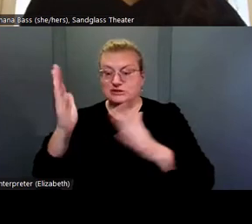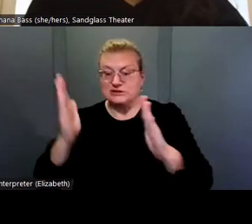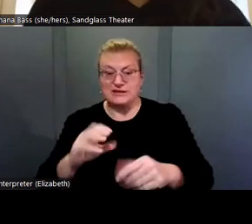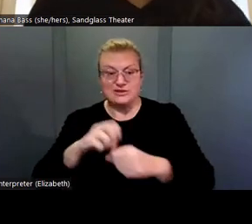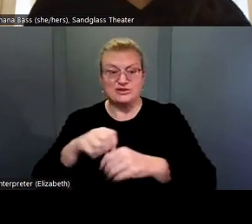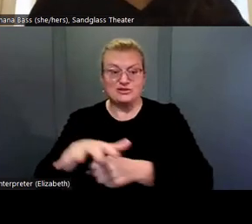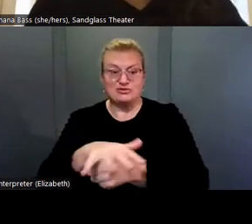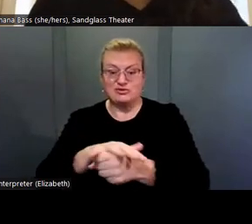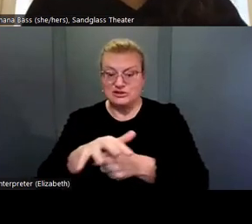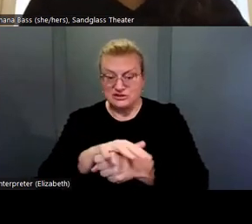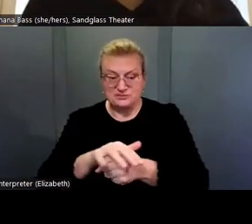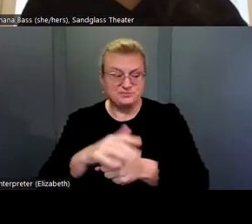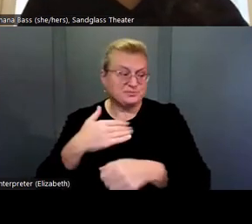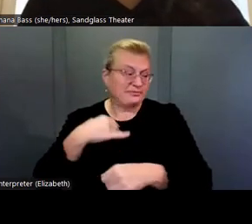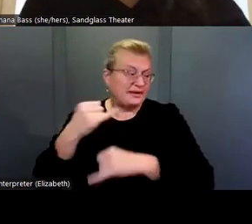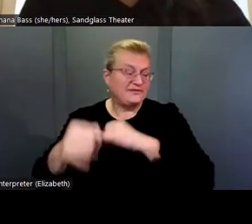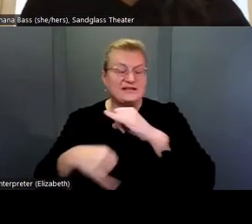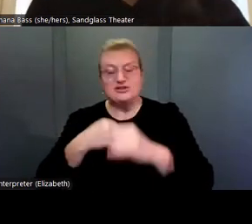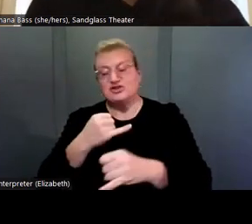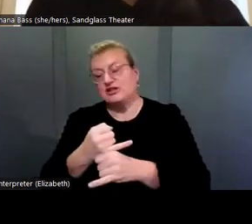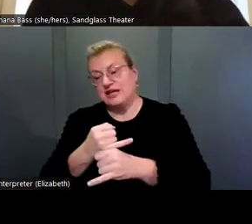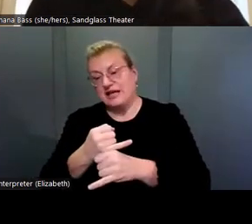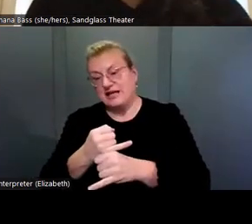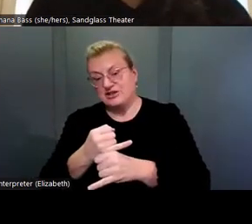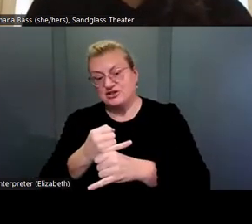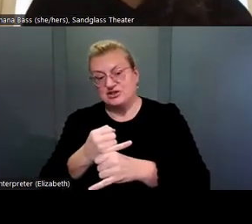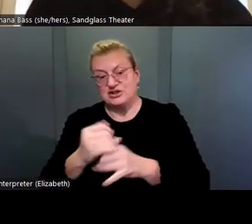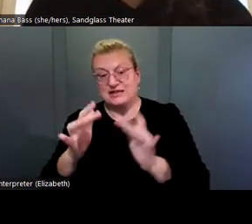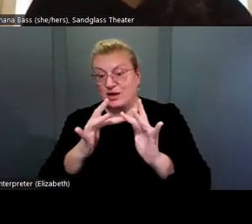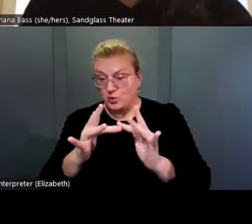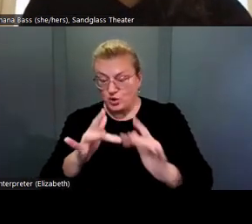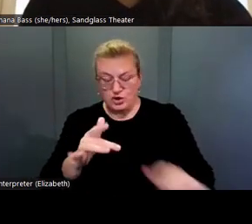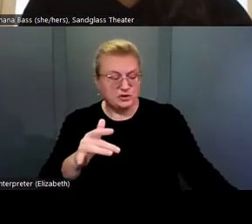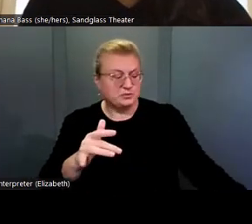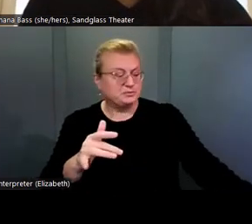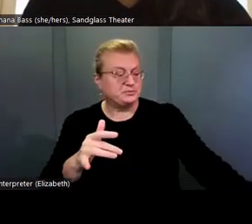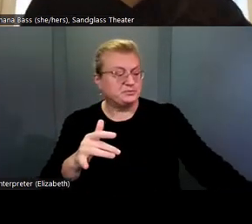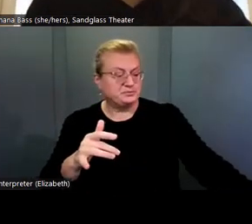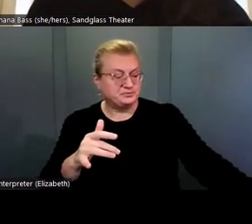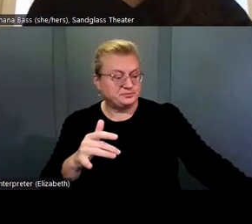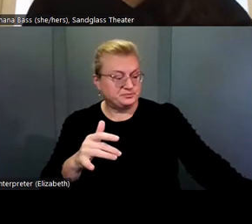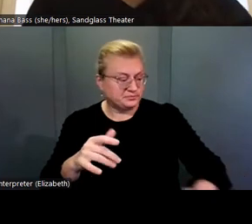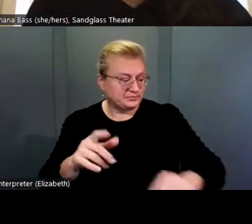we have an international puppetry network, so there's many different layers of networks.